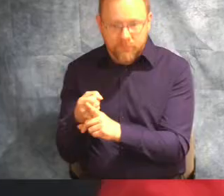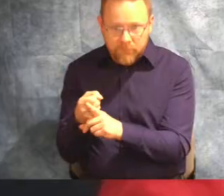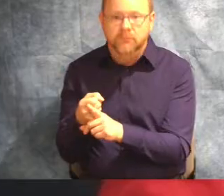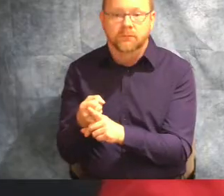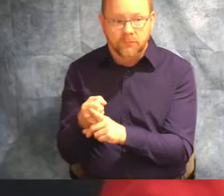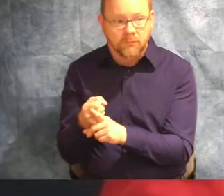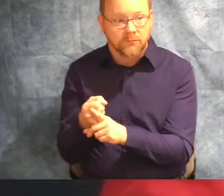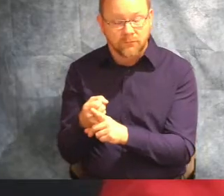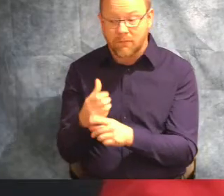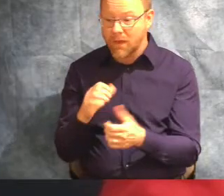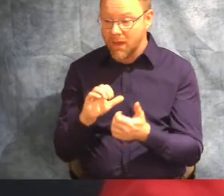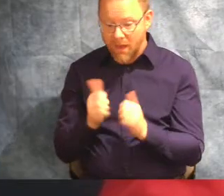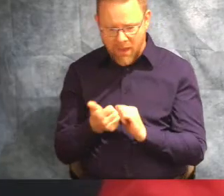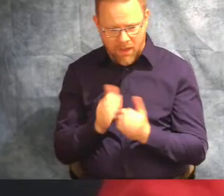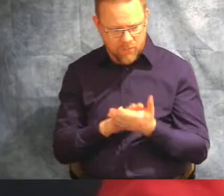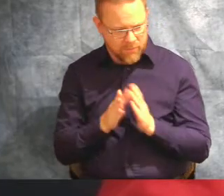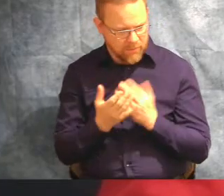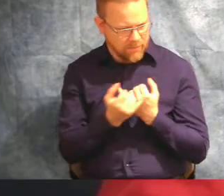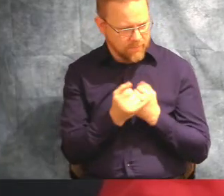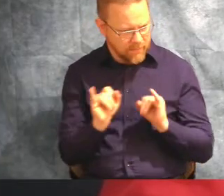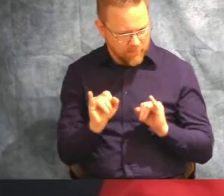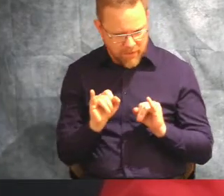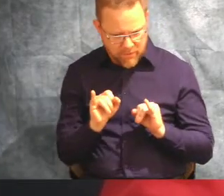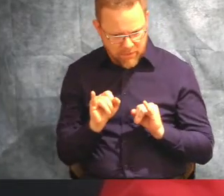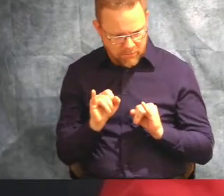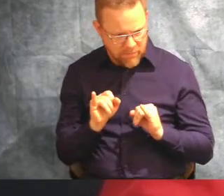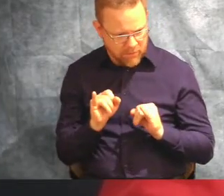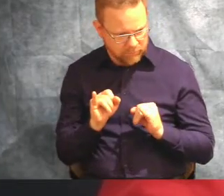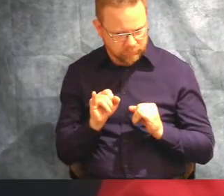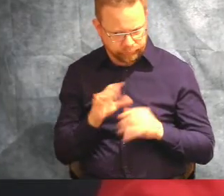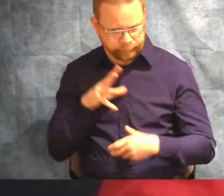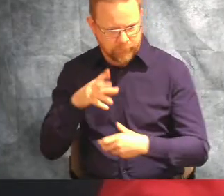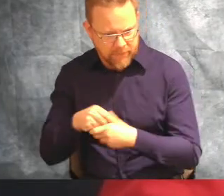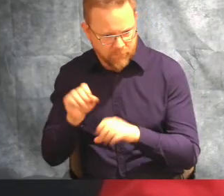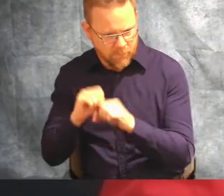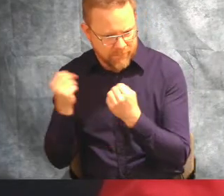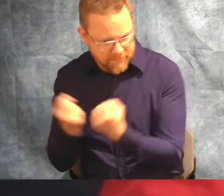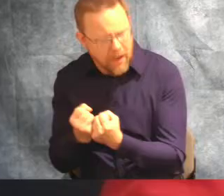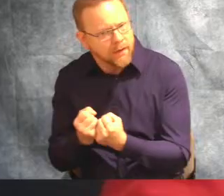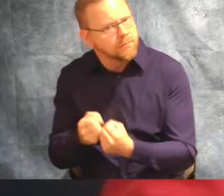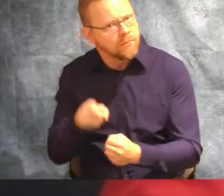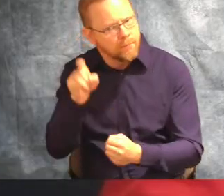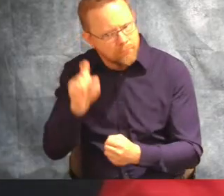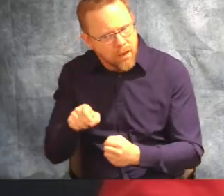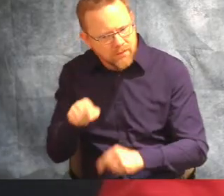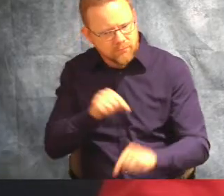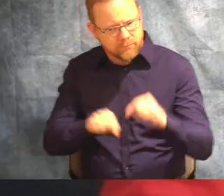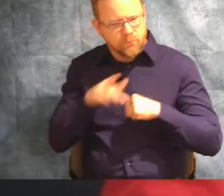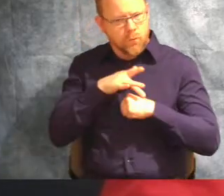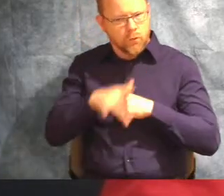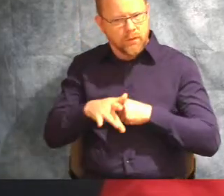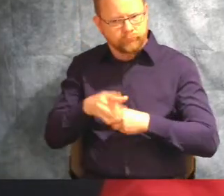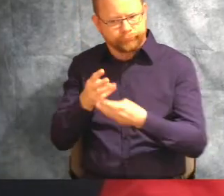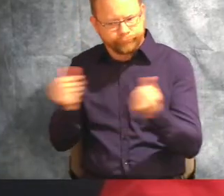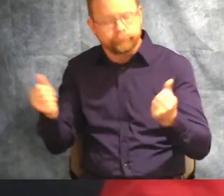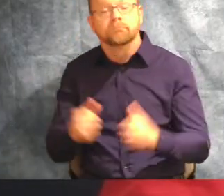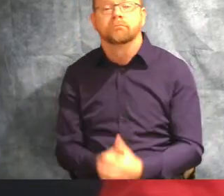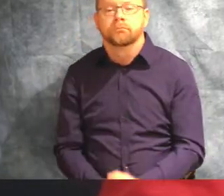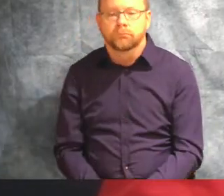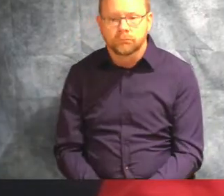to become productive contributing citizens if not resolved or improved. And whereas public awareness